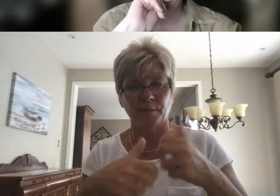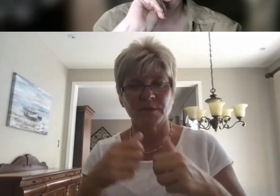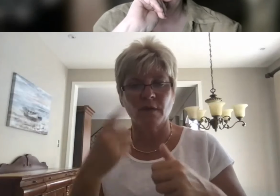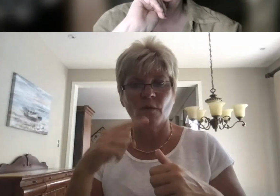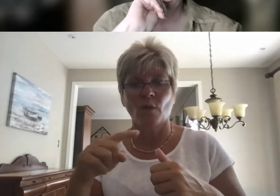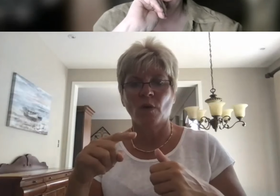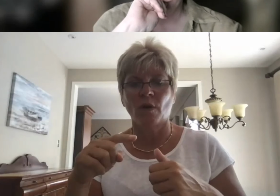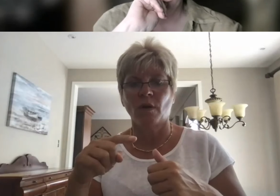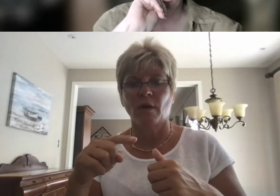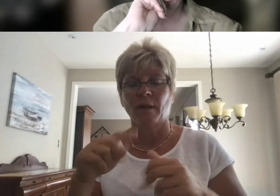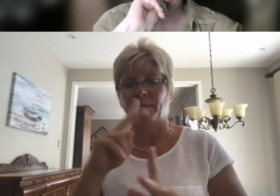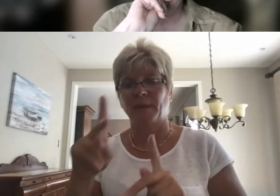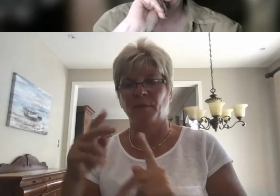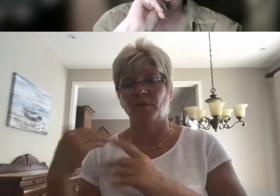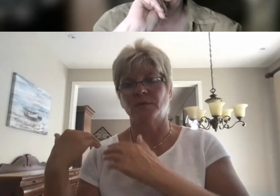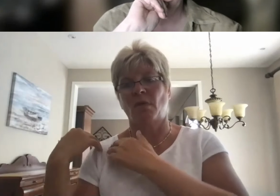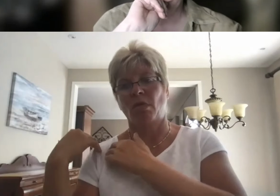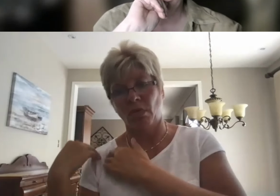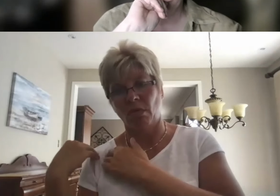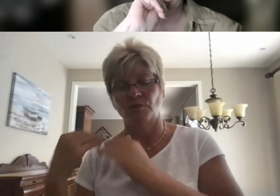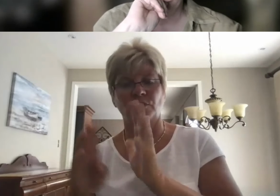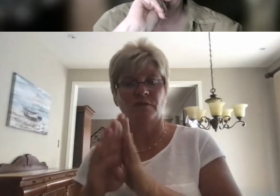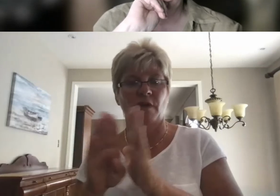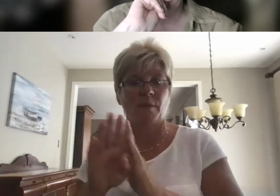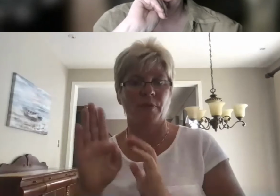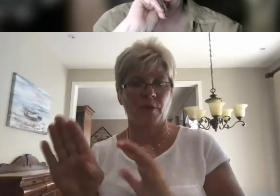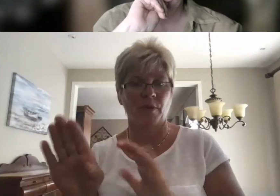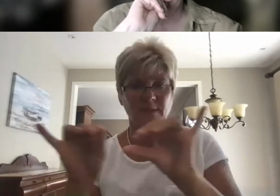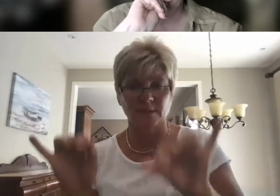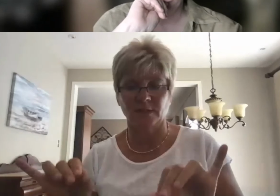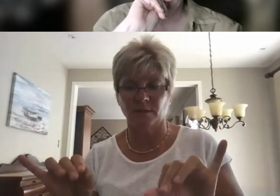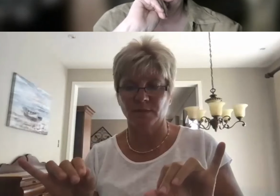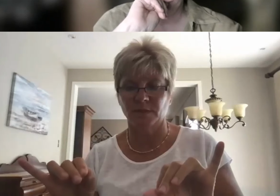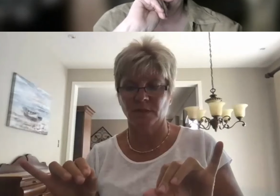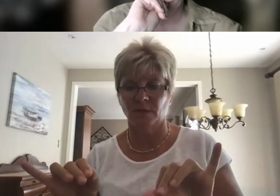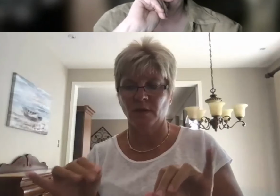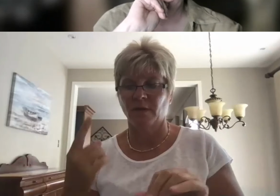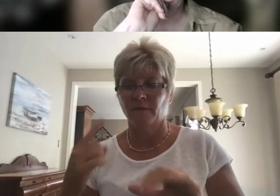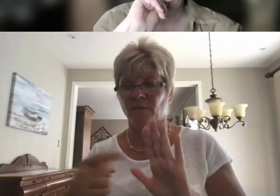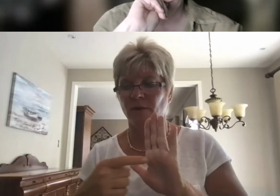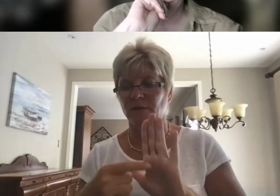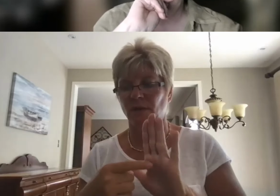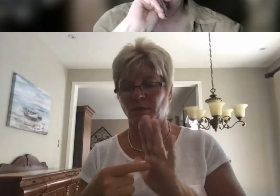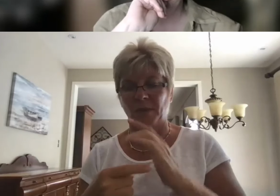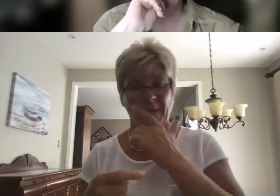to develop their own systems who are outfall it so I didn't know, I'm like, I'm looking at people in this specific example,